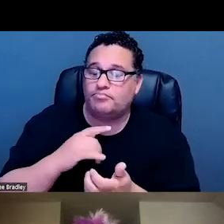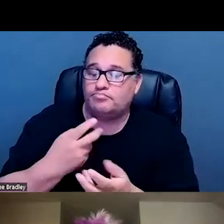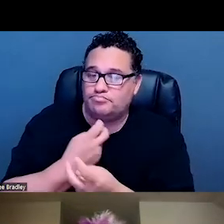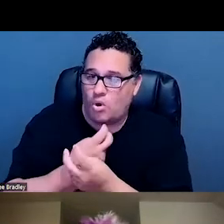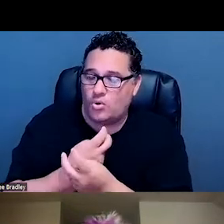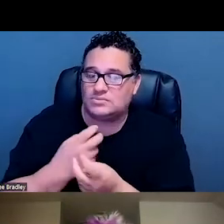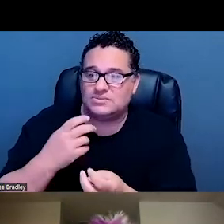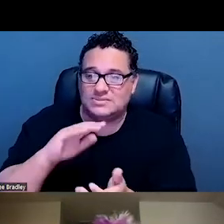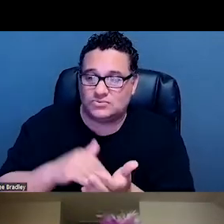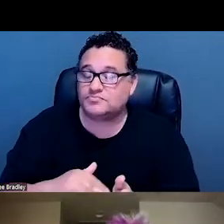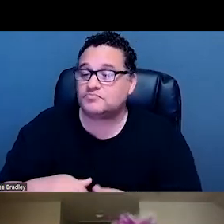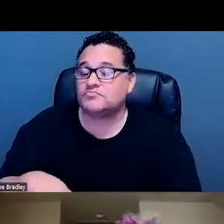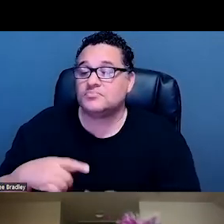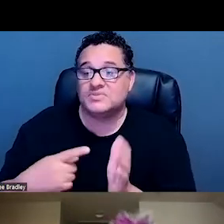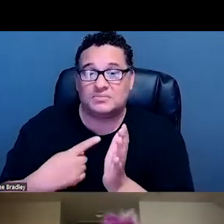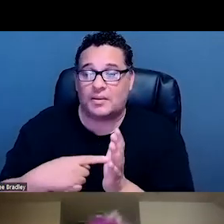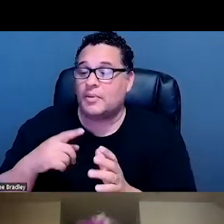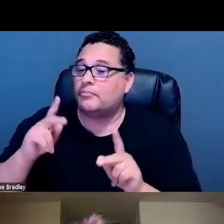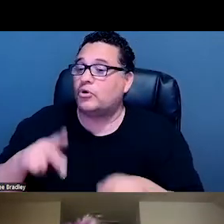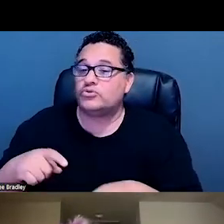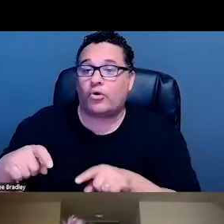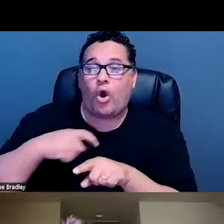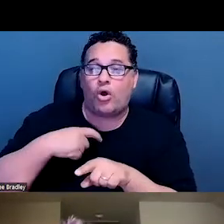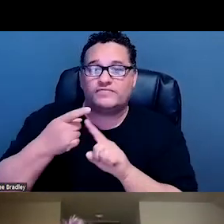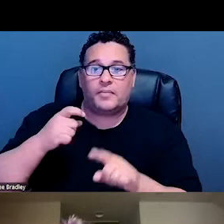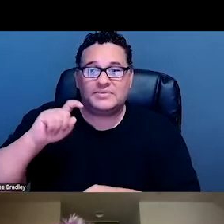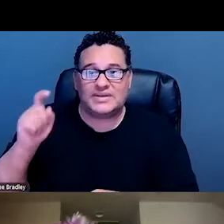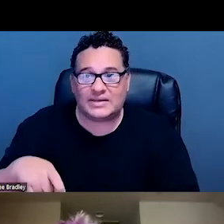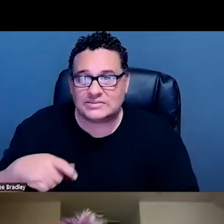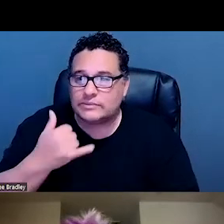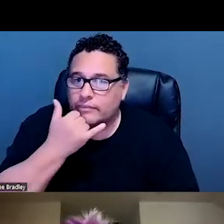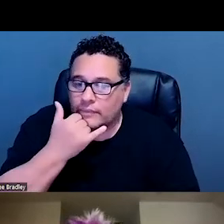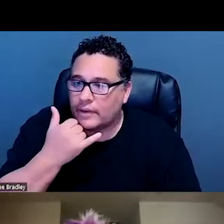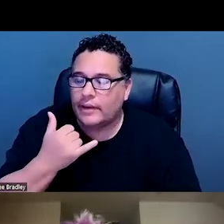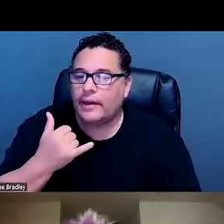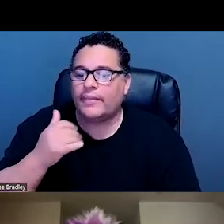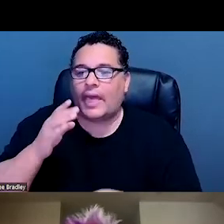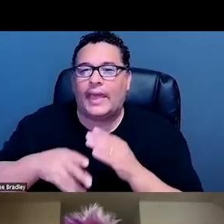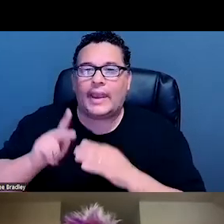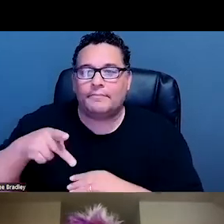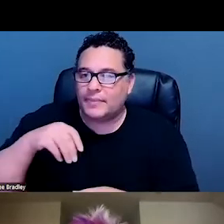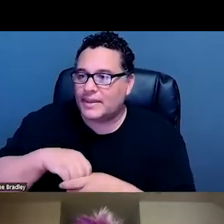CALLS. SOMEBODY CALLS IN FROM TEXAS. AND THEY, THEY WIND UP IN NORTH CAROLINA. WE ANSWER IT,